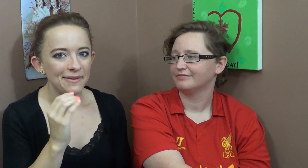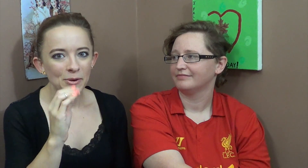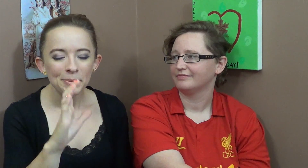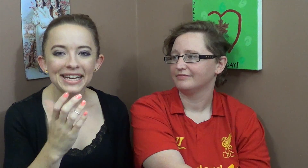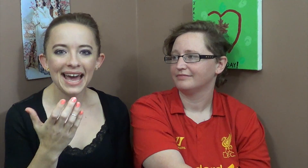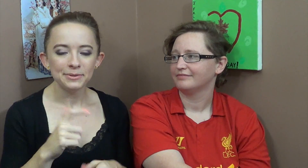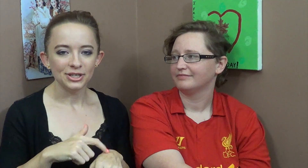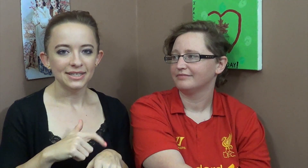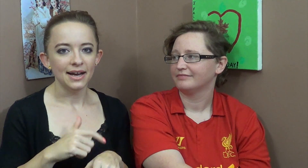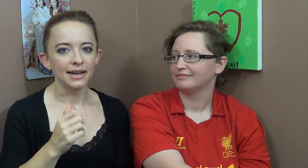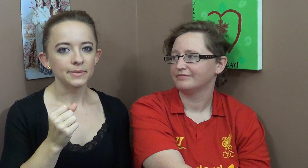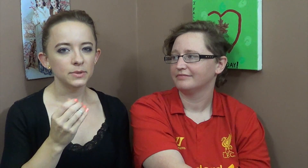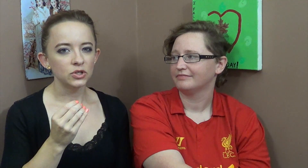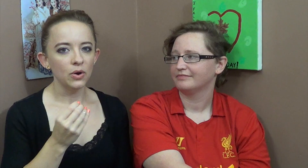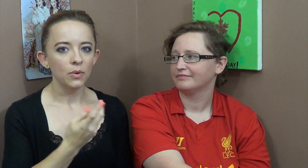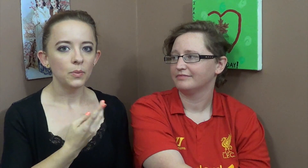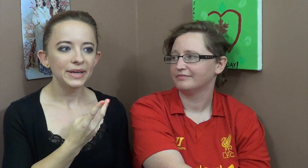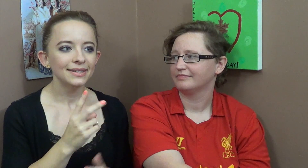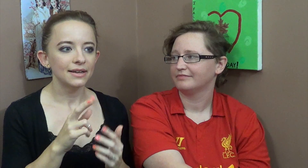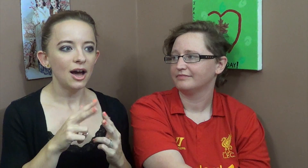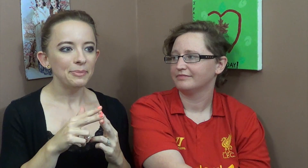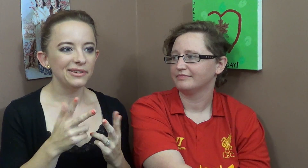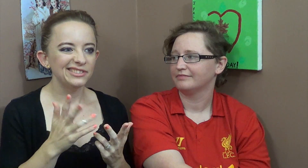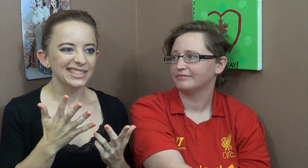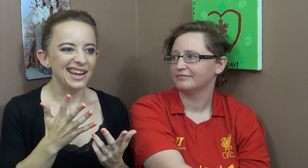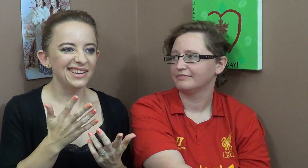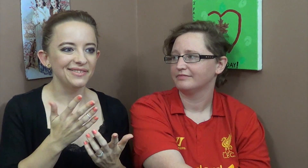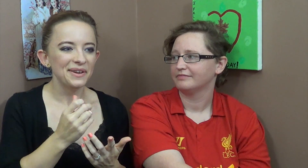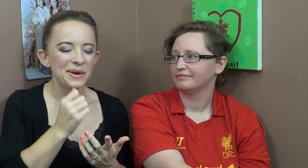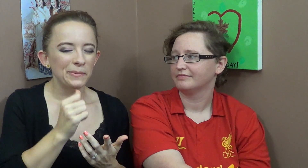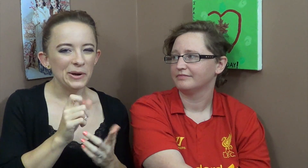they don't have an open caption time. So we as a couple just kinda